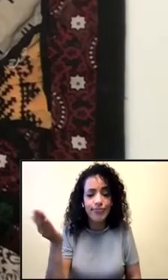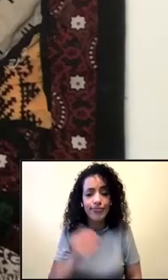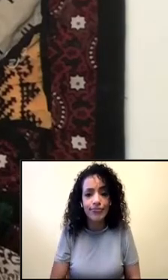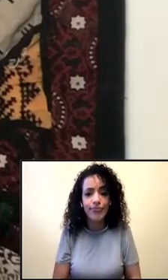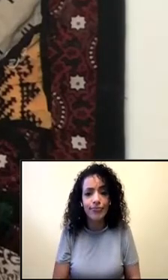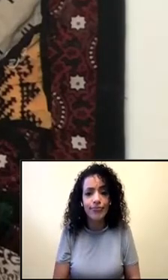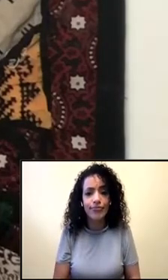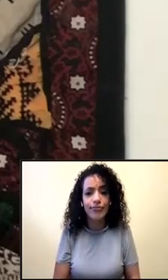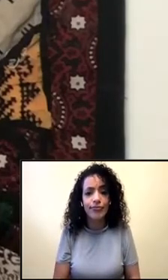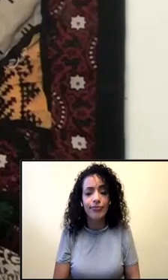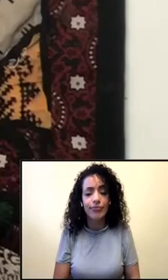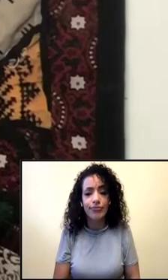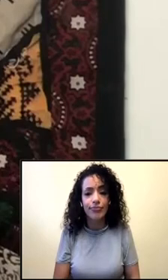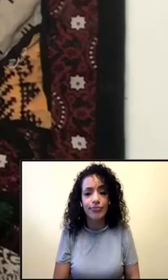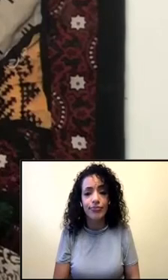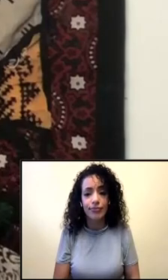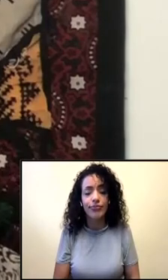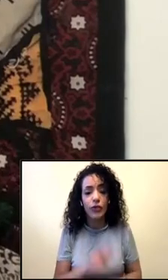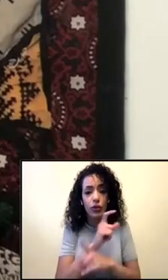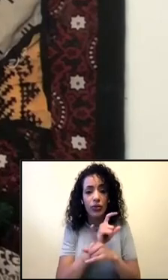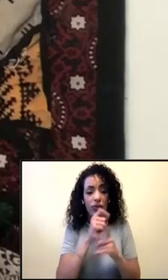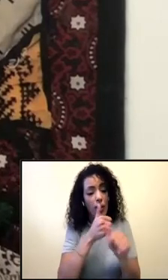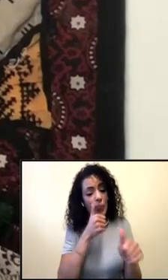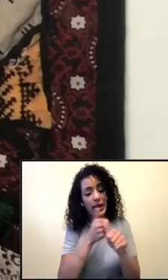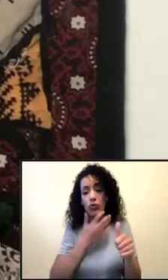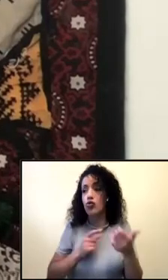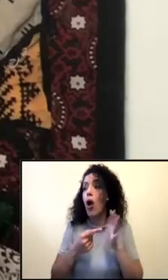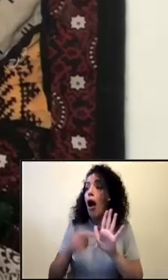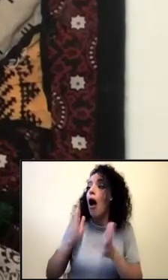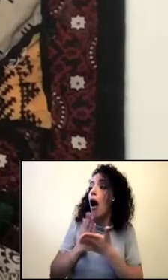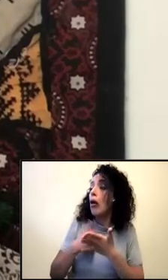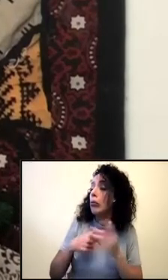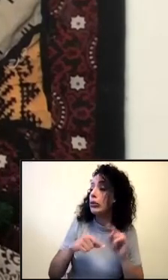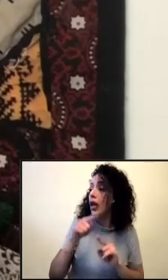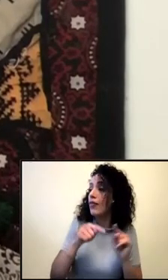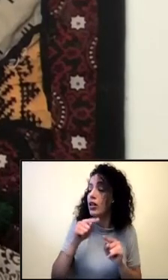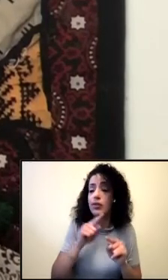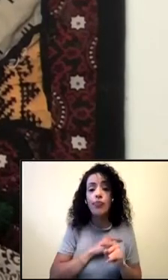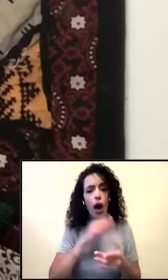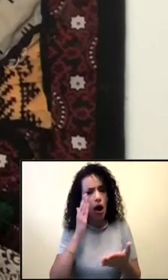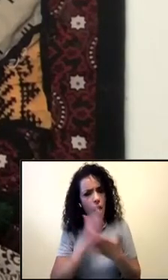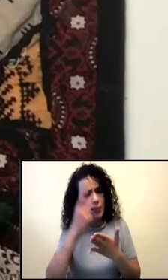showing that they're being diverse but when it comes to actual decision making, our voices are